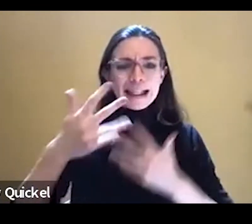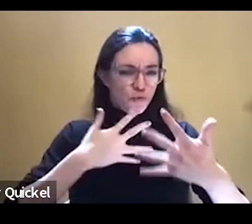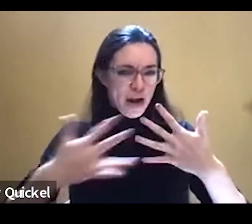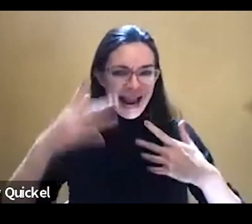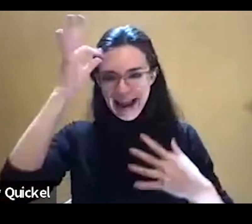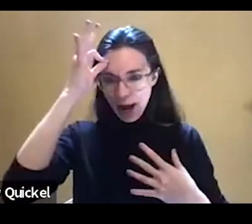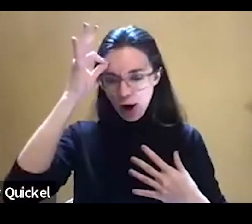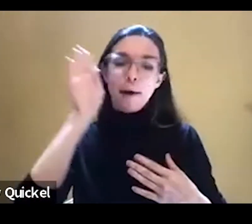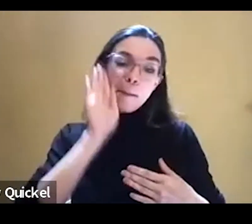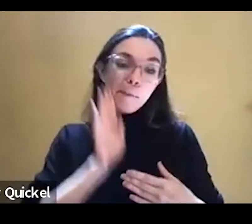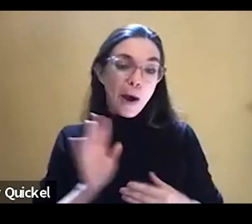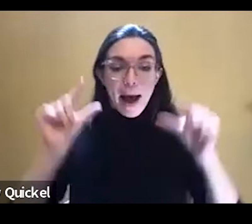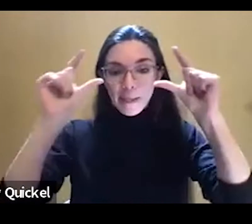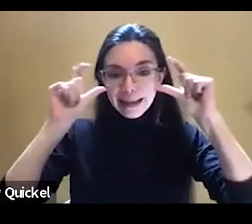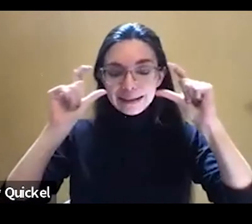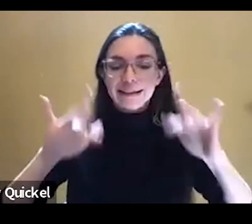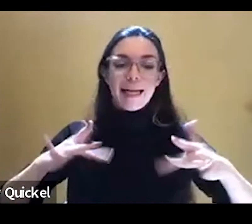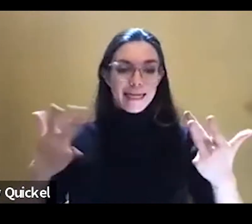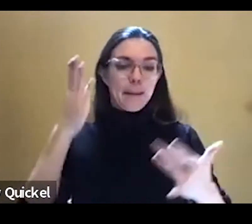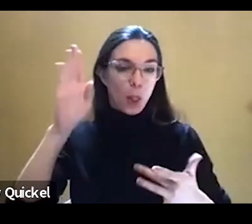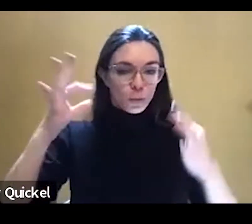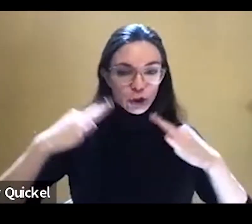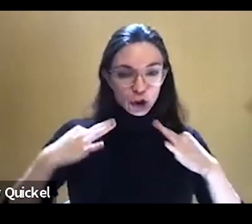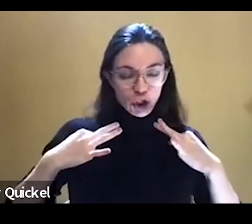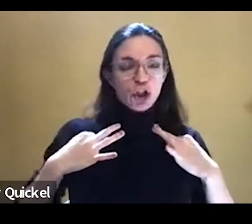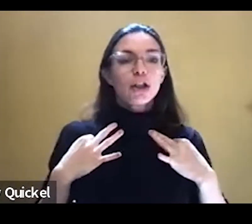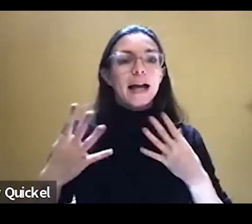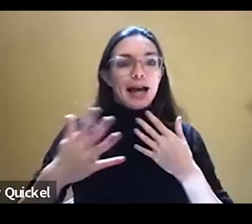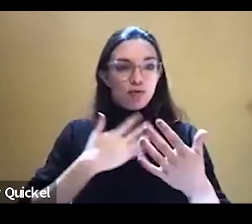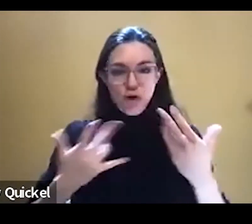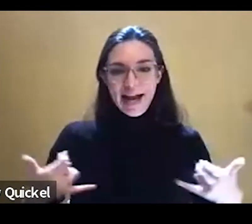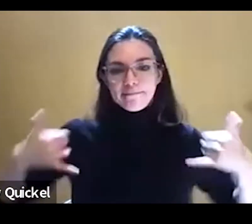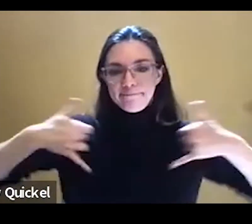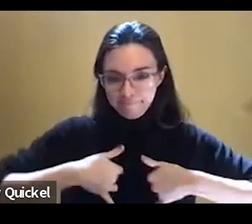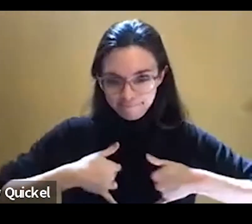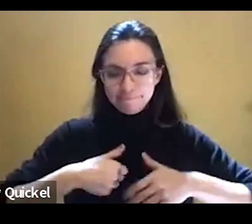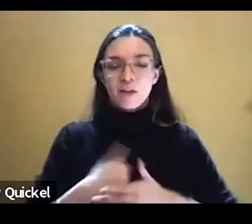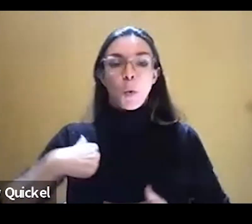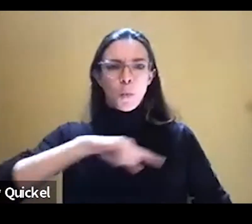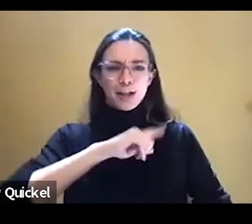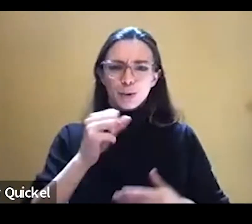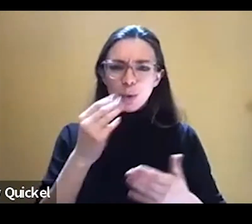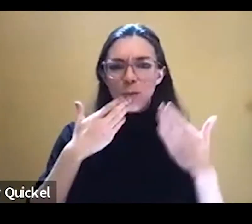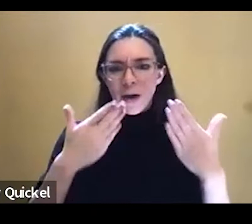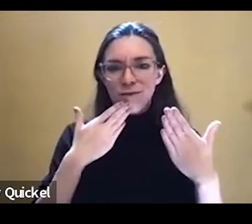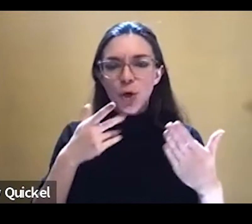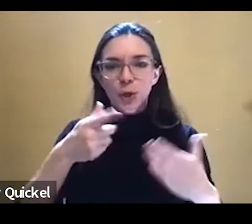glasses, light blue shirt, and gray jacket with a little bit of black pattern. We're so grateful you made